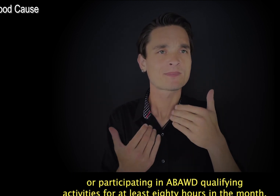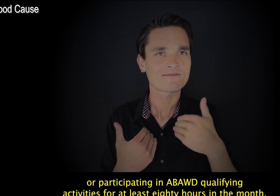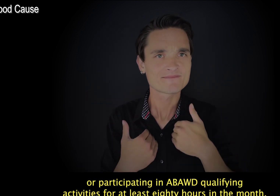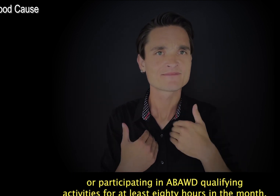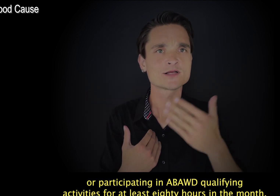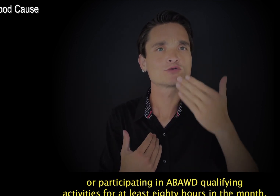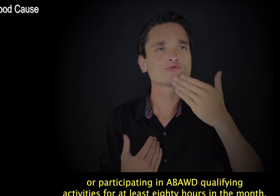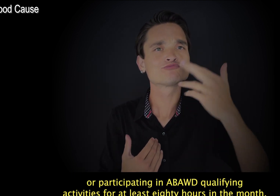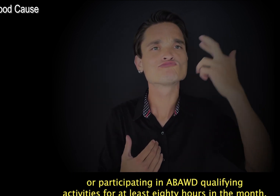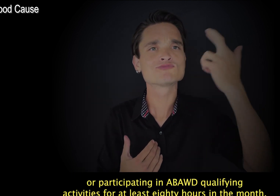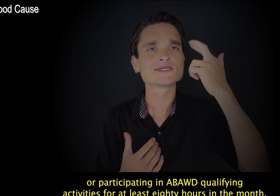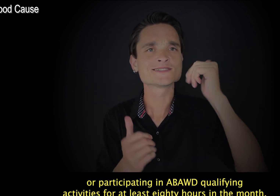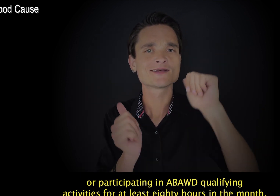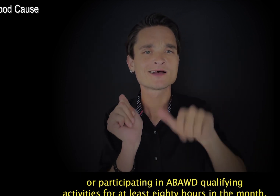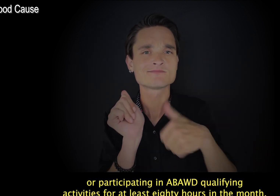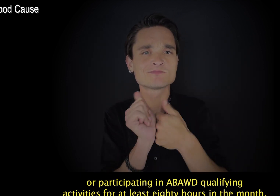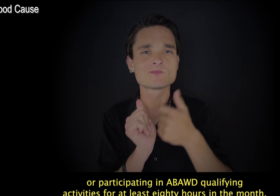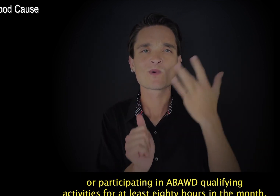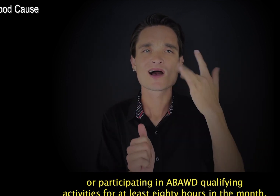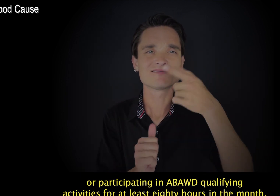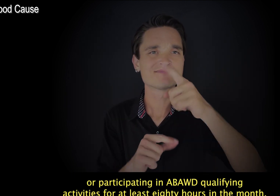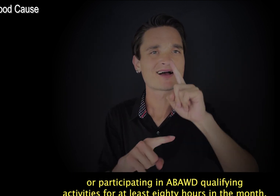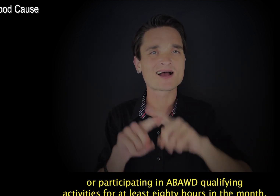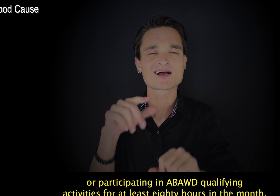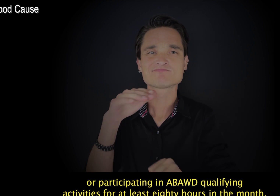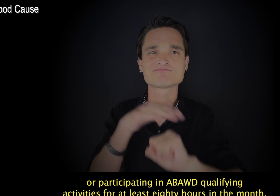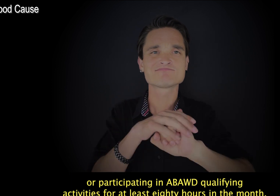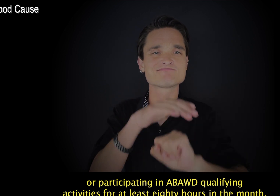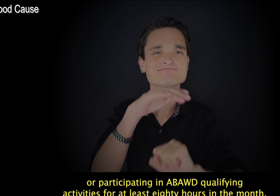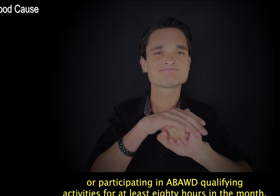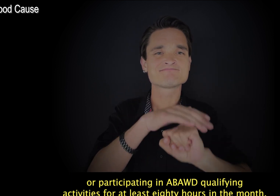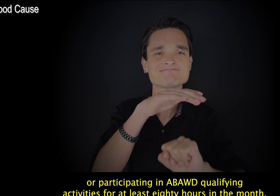or participating in ABAWD qualifying activities for at least eighty hours in the month.